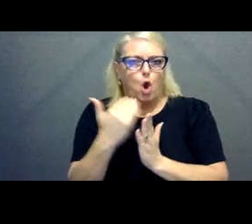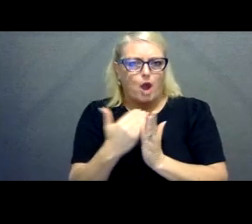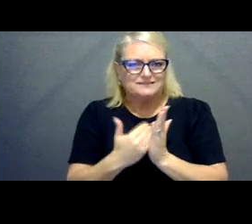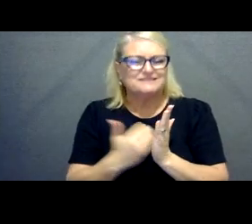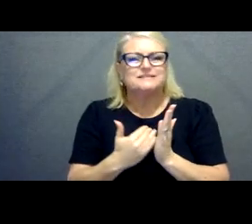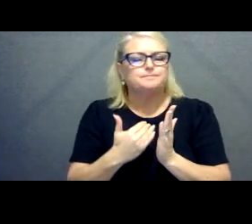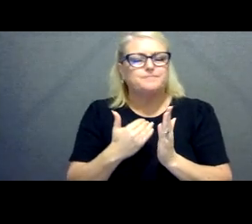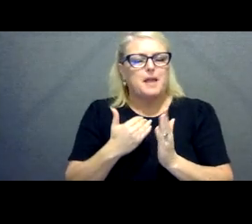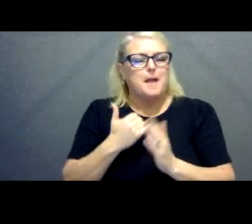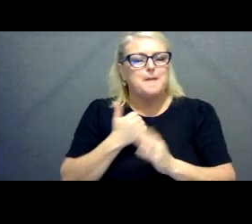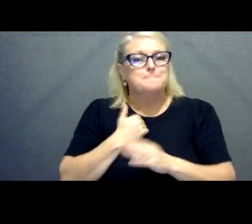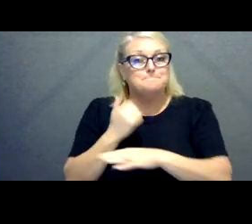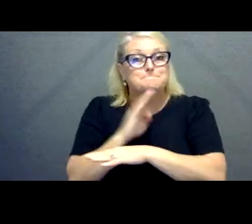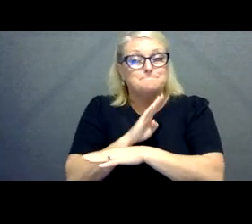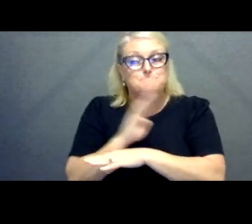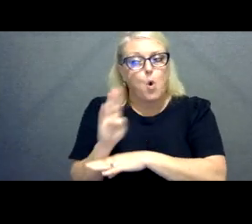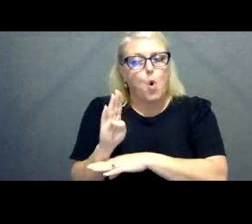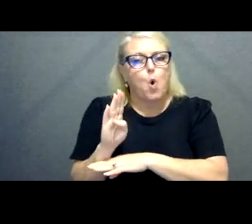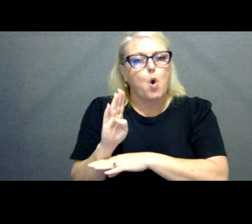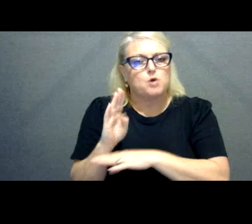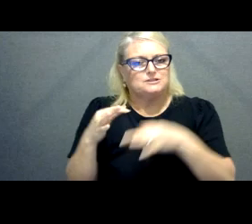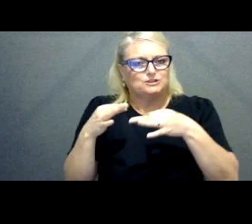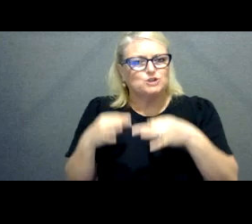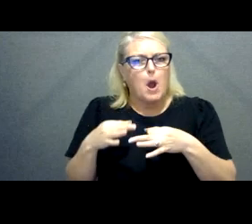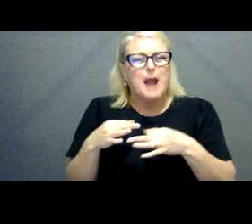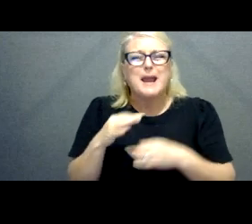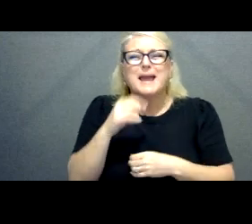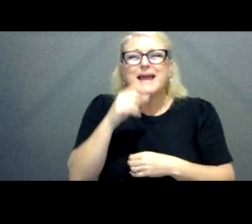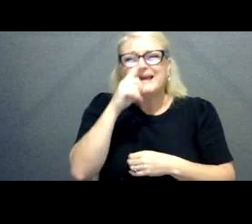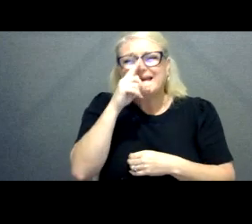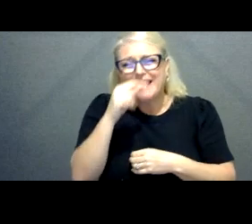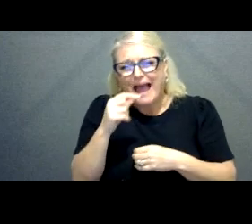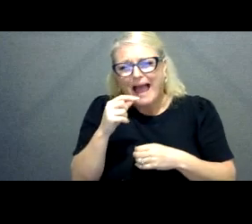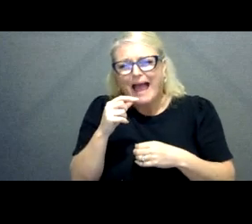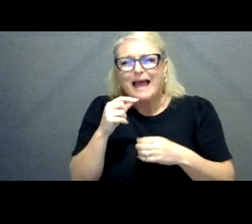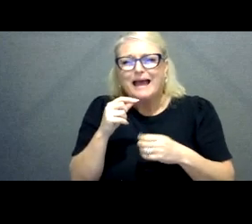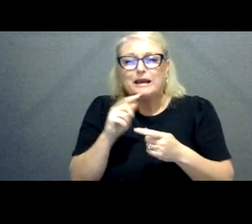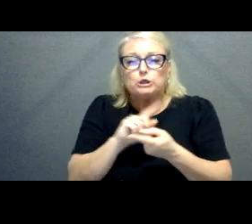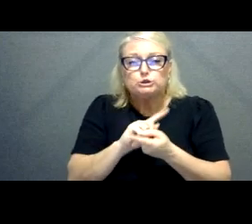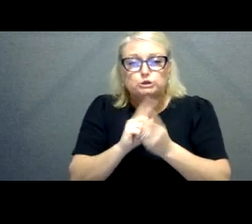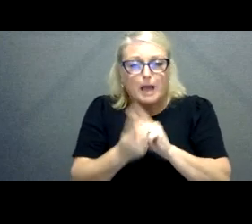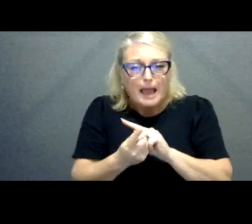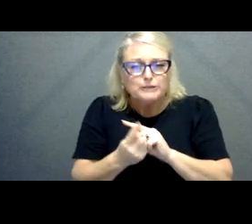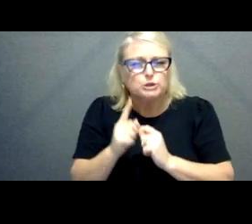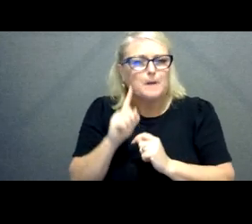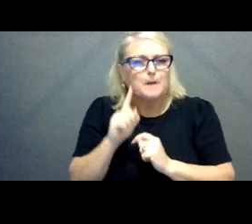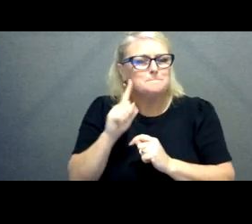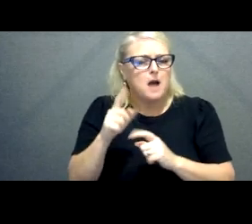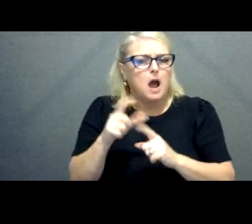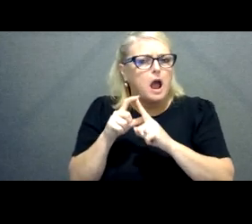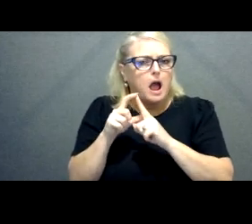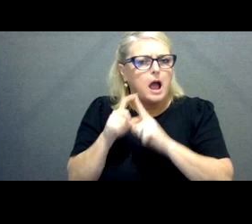um they can be changed but it's it's then yeah they're more difficult to change um and if the